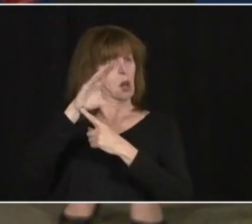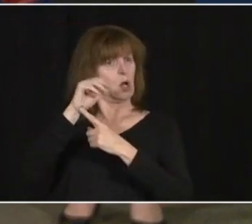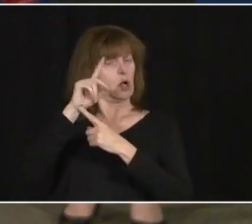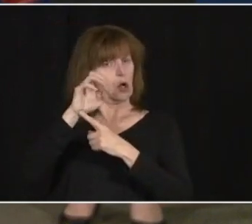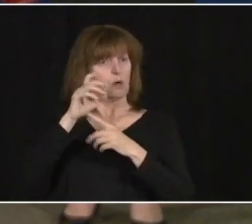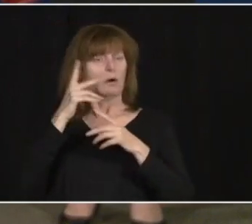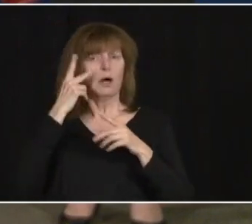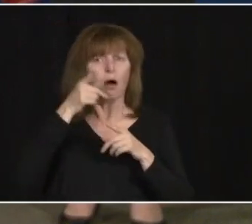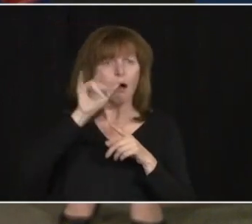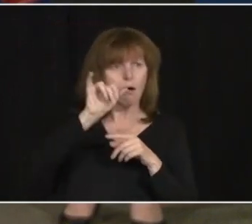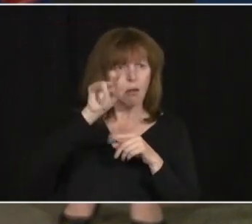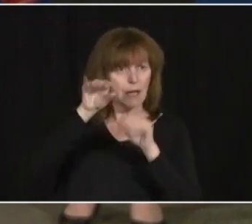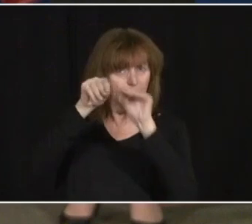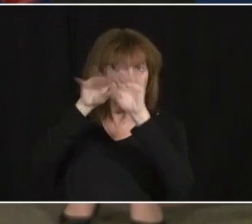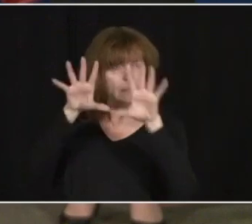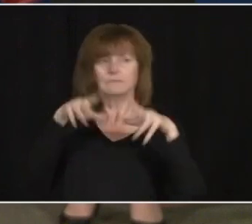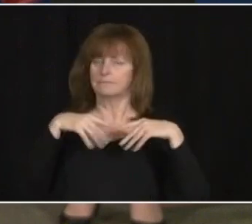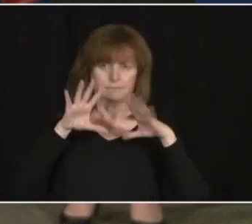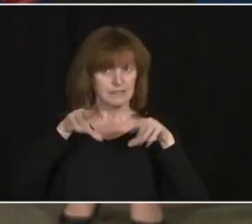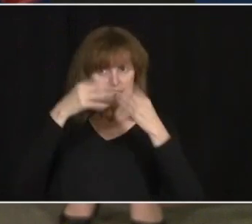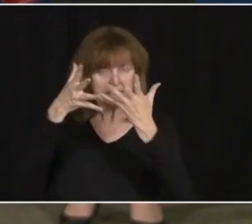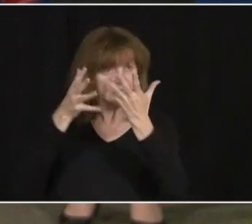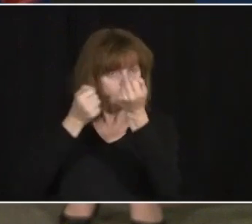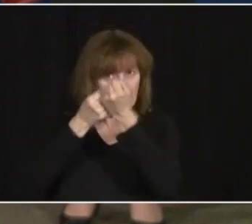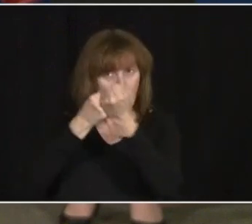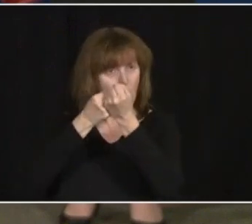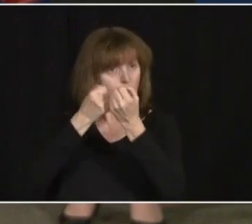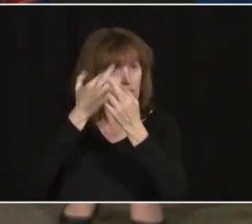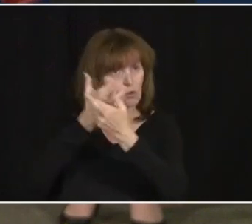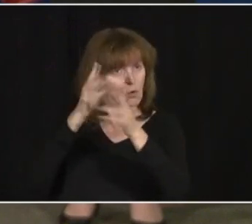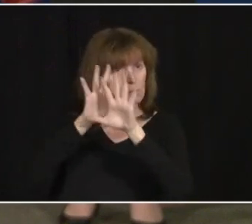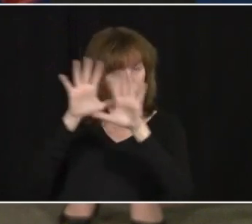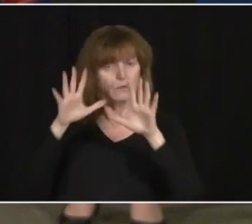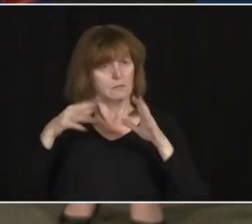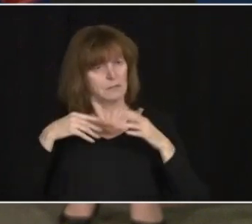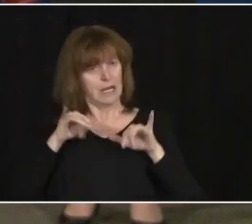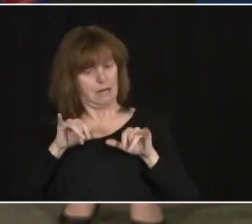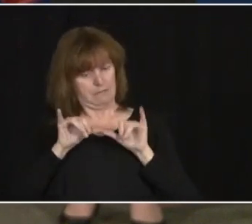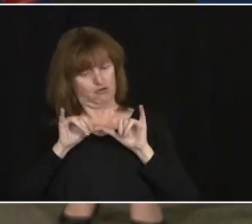But we do have to measure it.